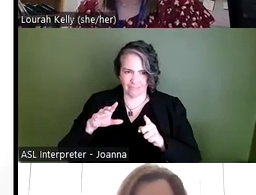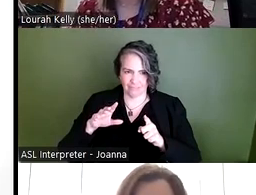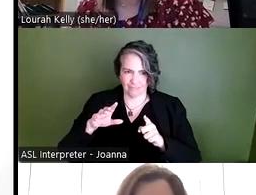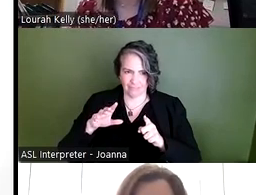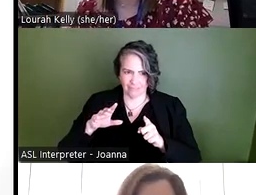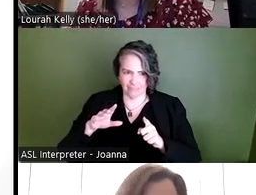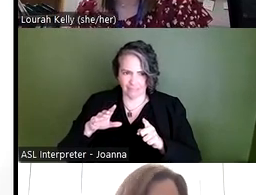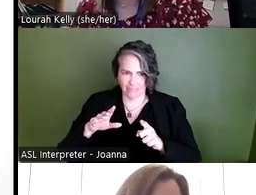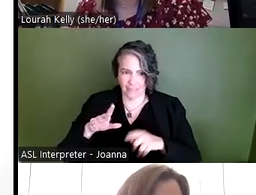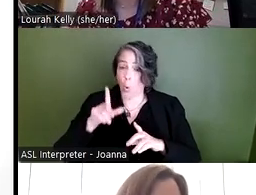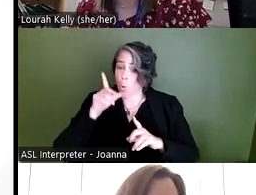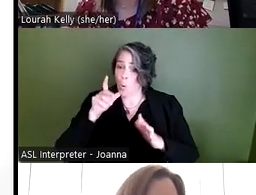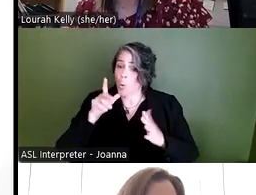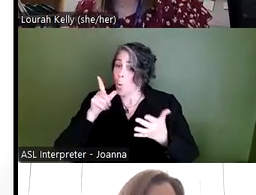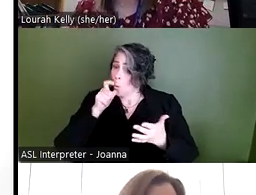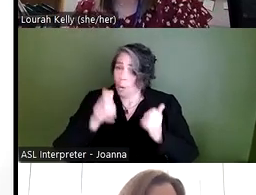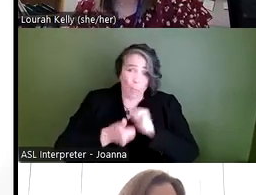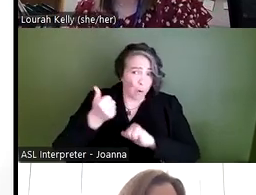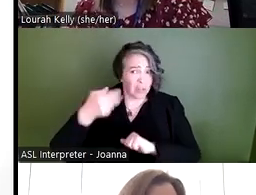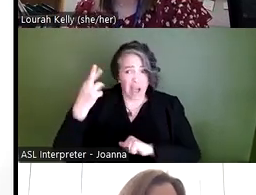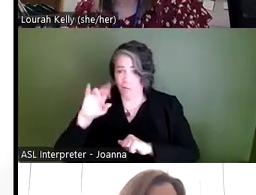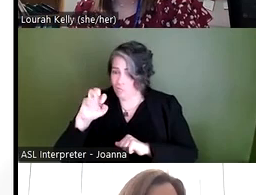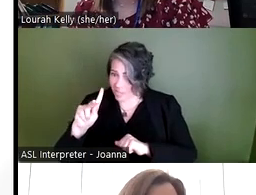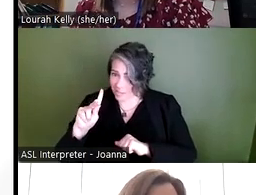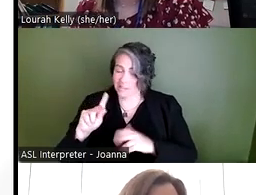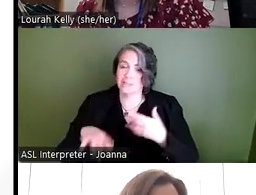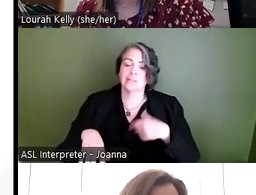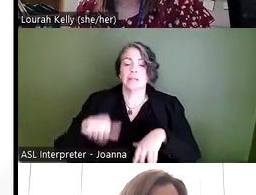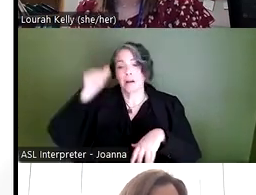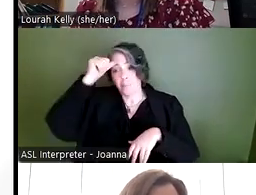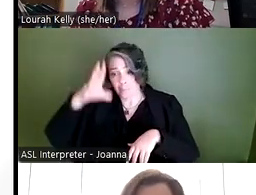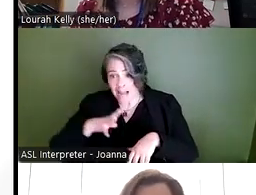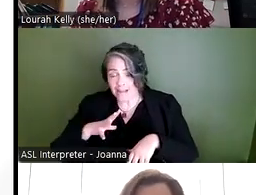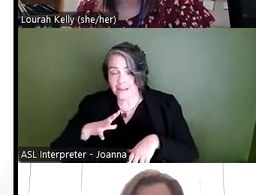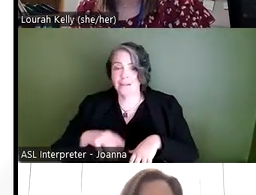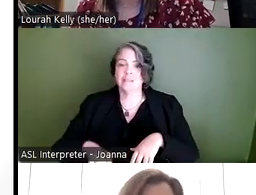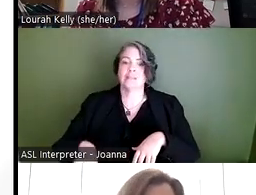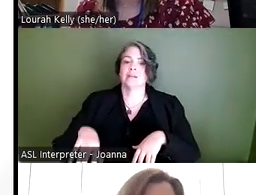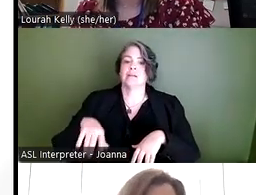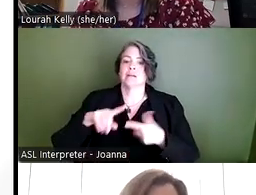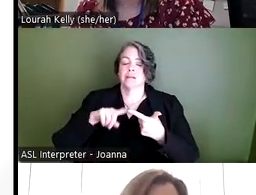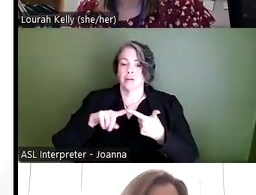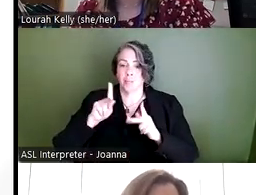identities or racial identities, and then folks with intersectional racial and sexual identities